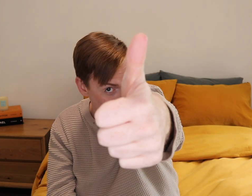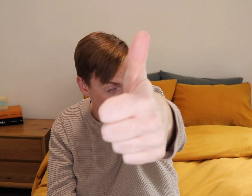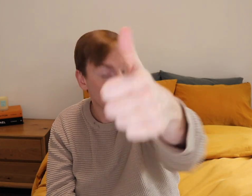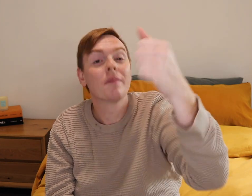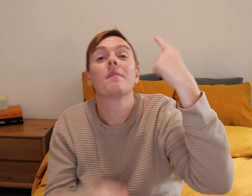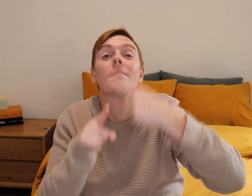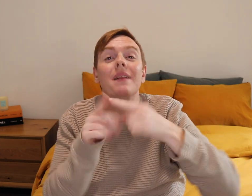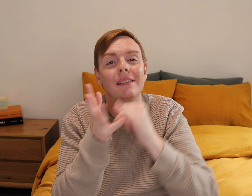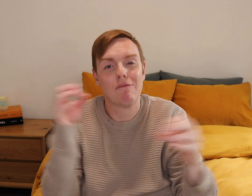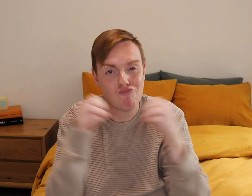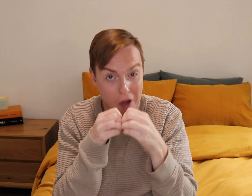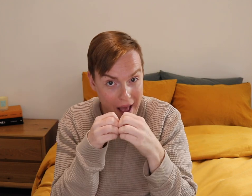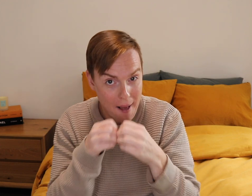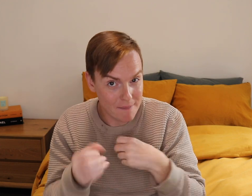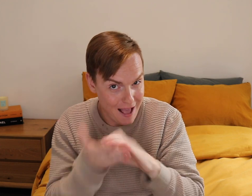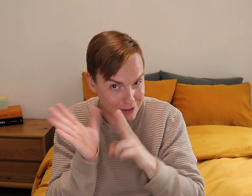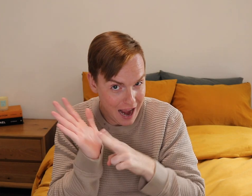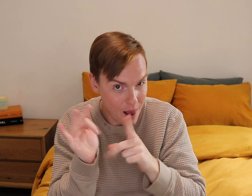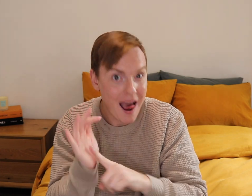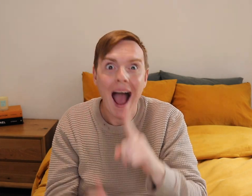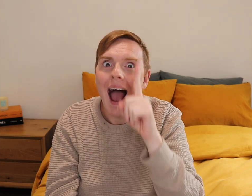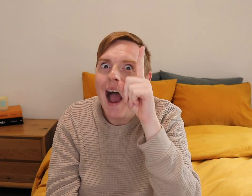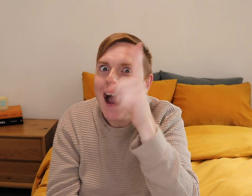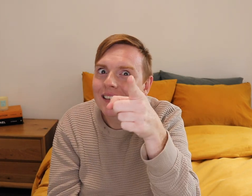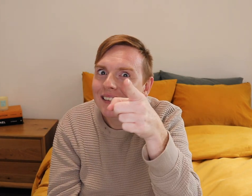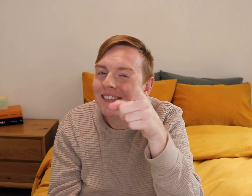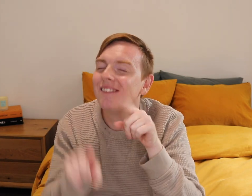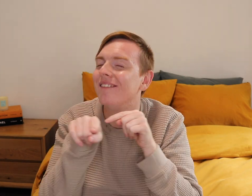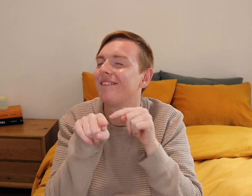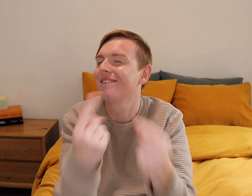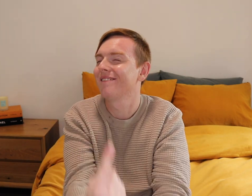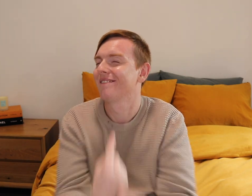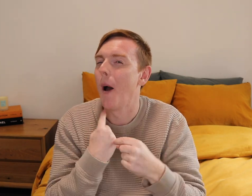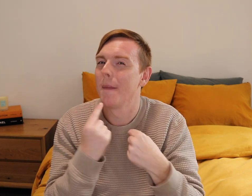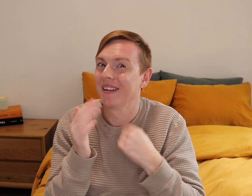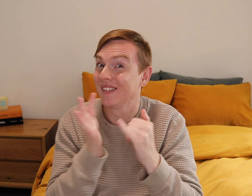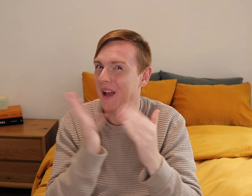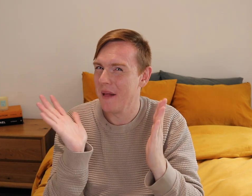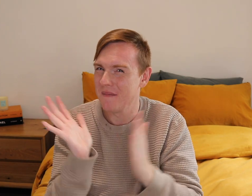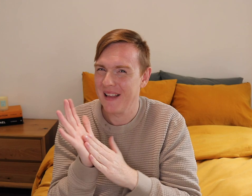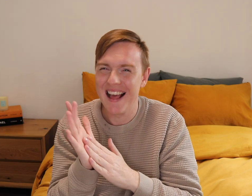Subscribe my channel and don't forget to follow me on my social media.